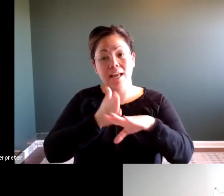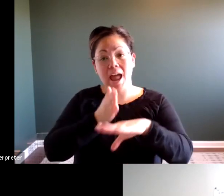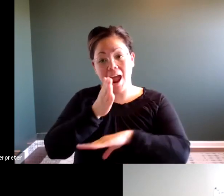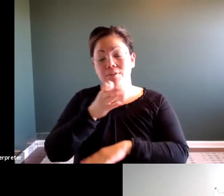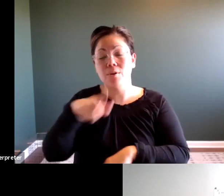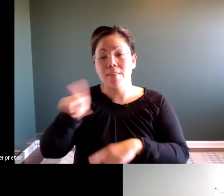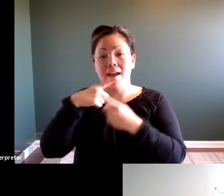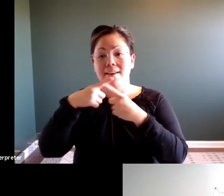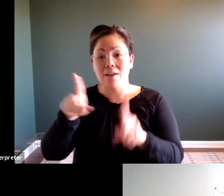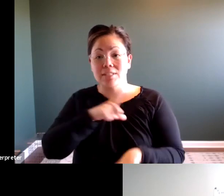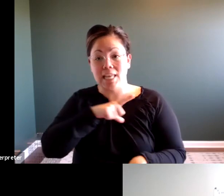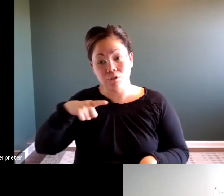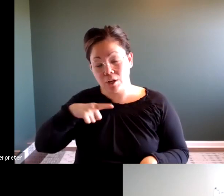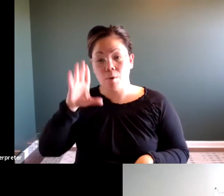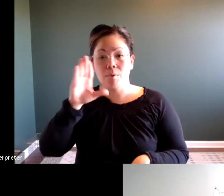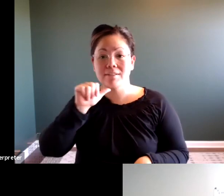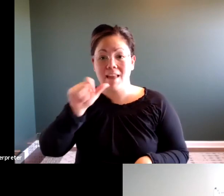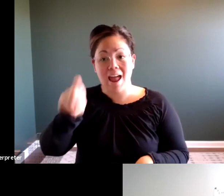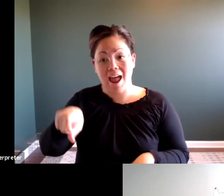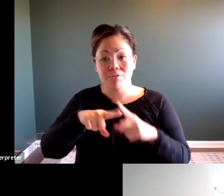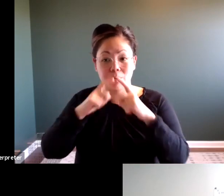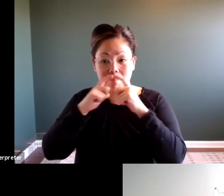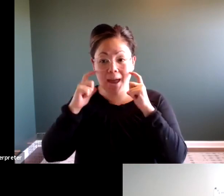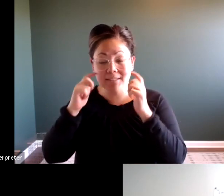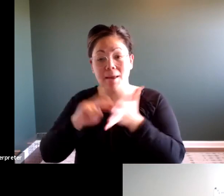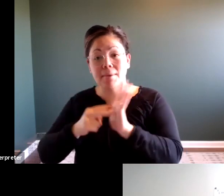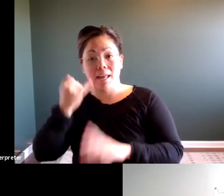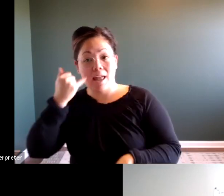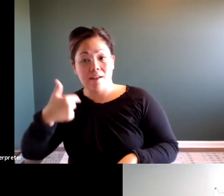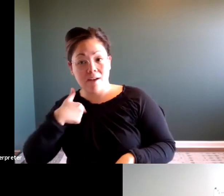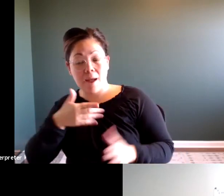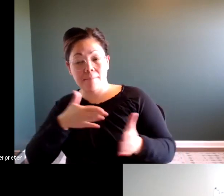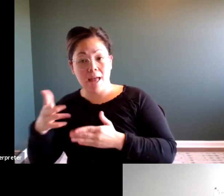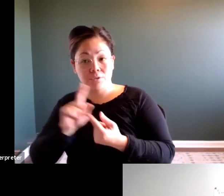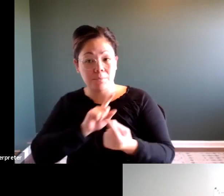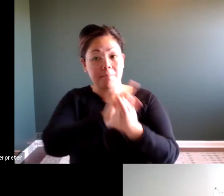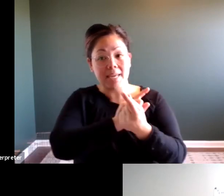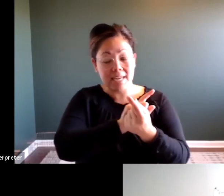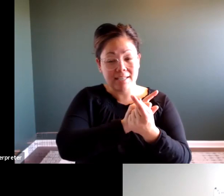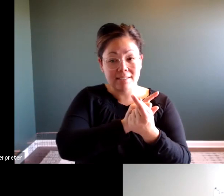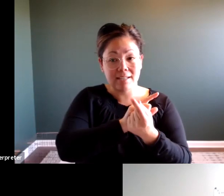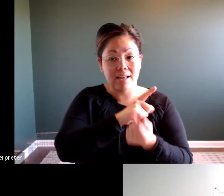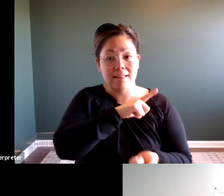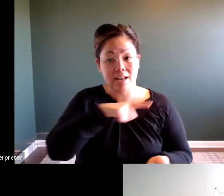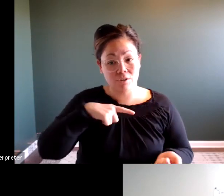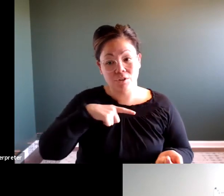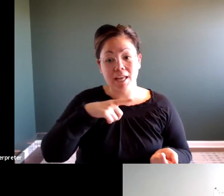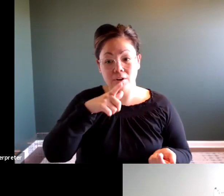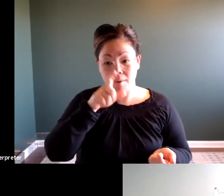And if we're planning to meet with legislators should we avoid the State House altogether? I, again, I think in every situation